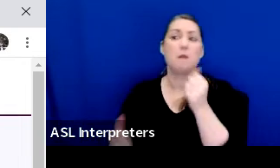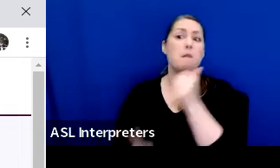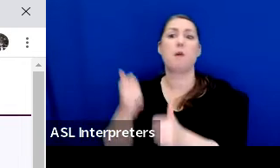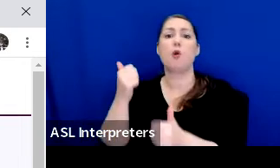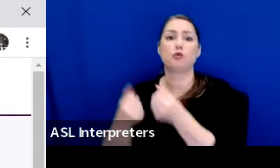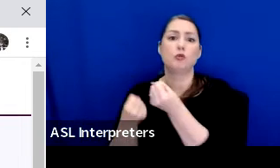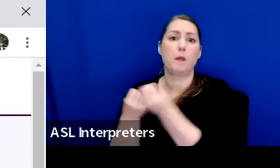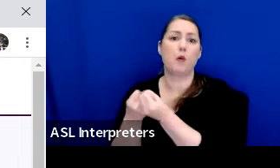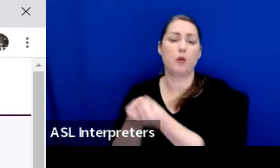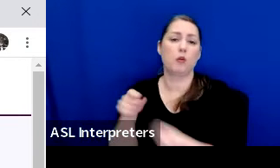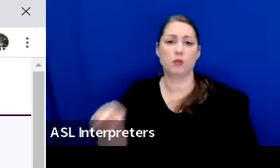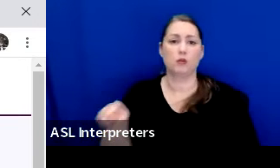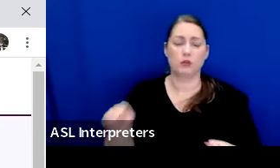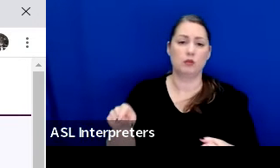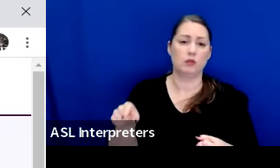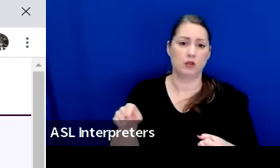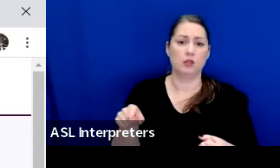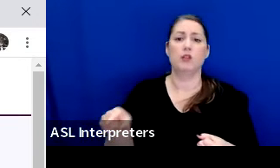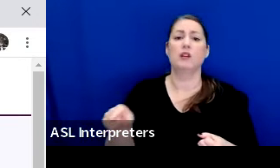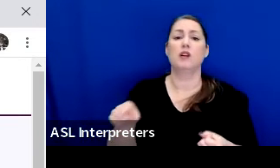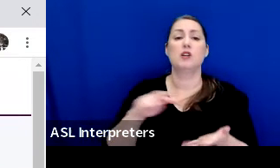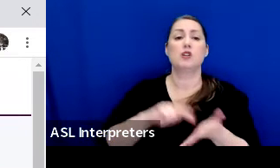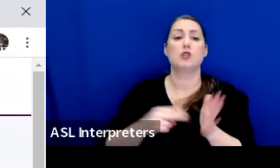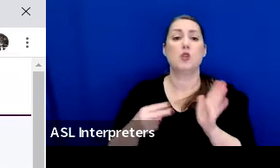So there is, of course, for each OpenStack textbook.